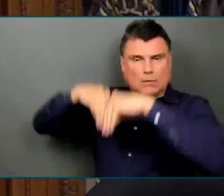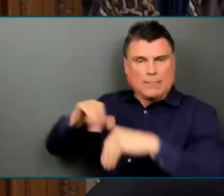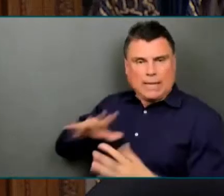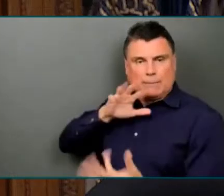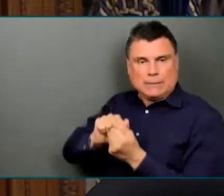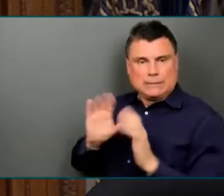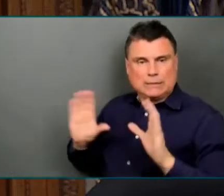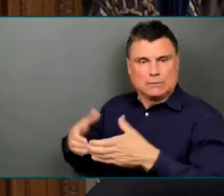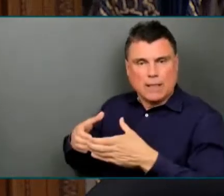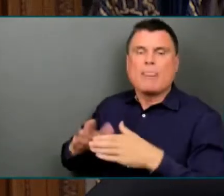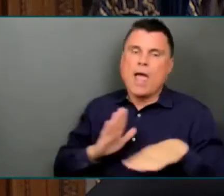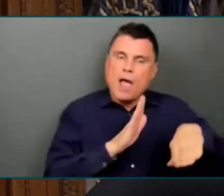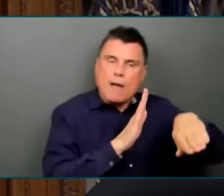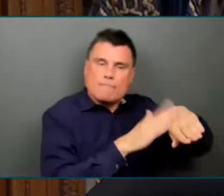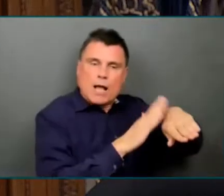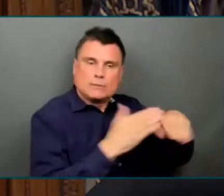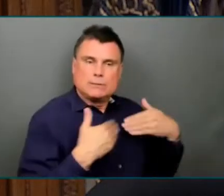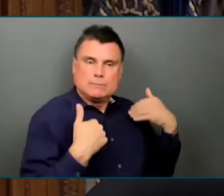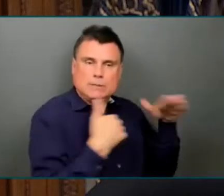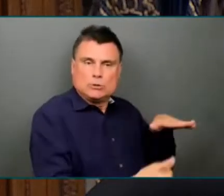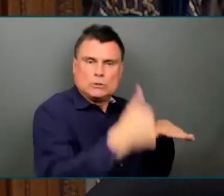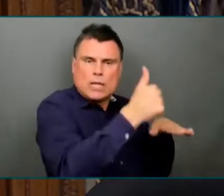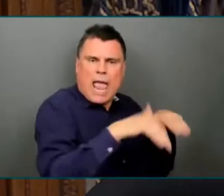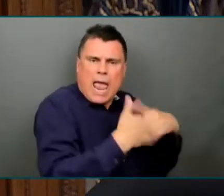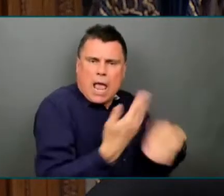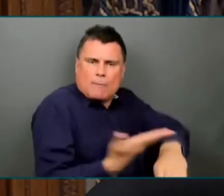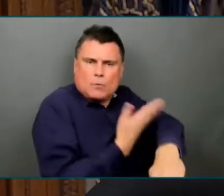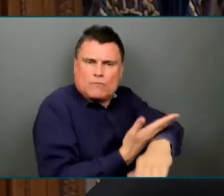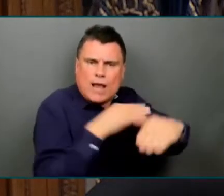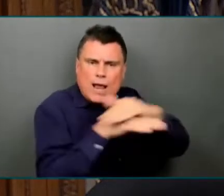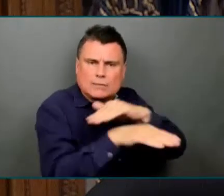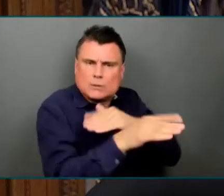We know our province is incredibly diverse and that one, single committee may not